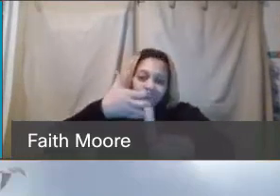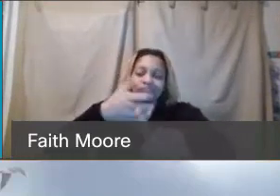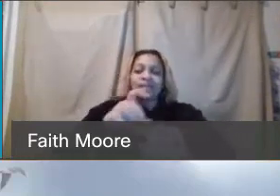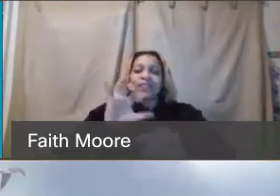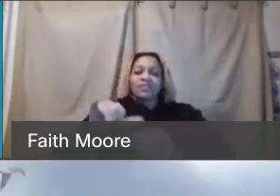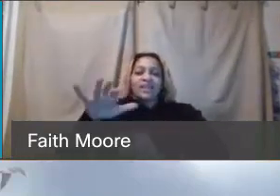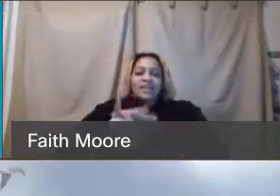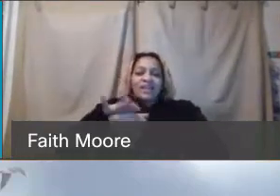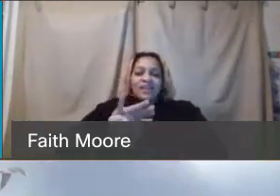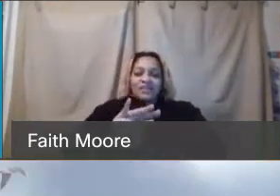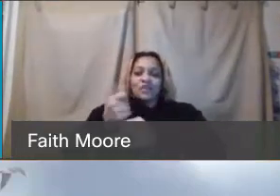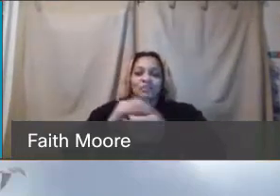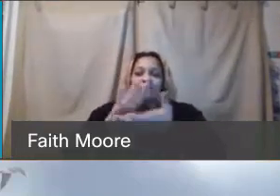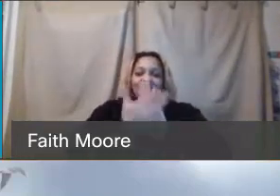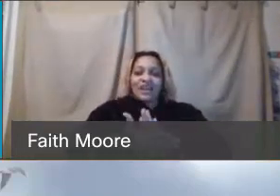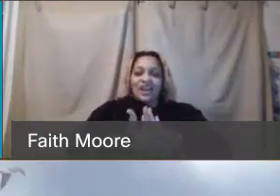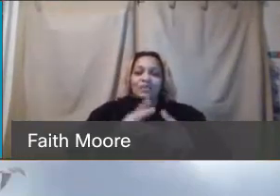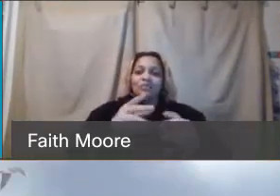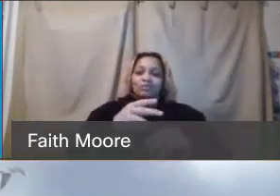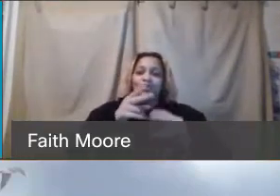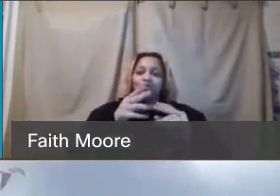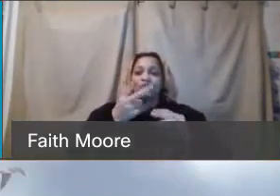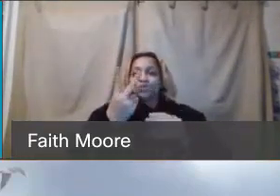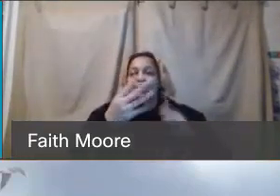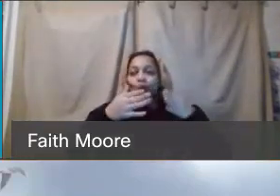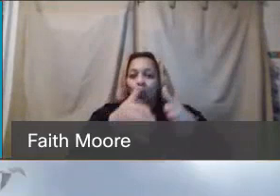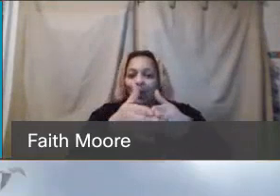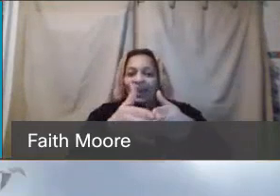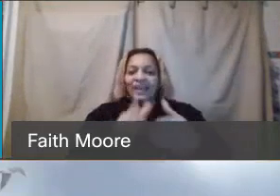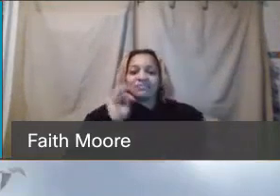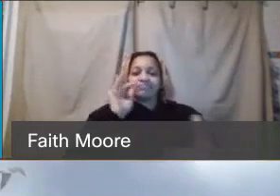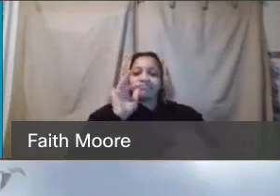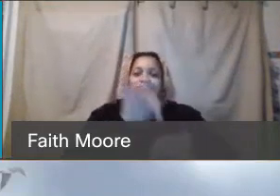To be 2 way we went up to the street on the northern end, and we went down to.